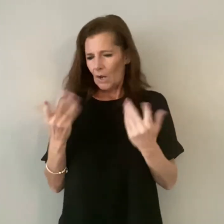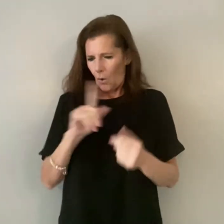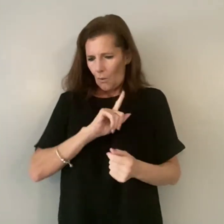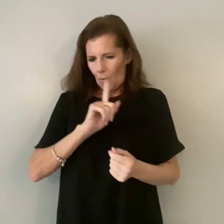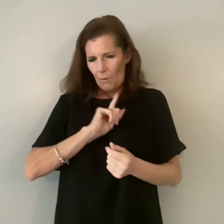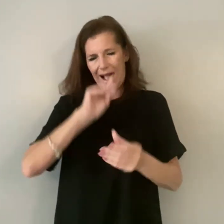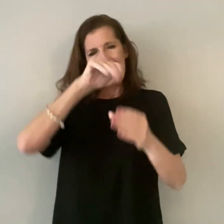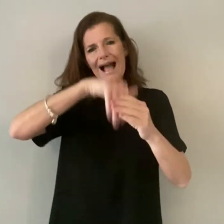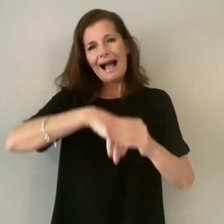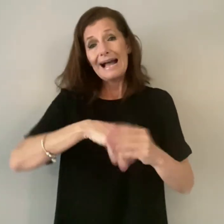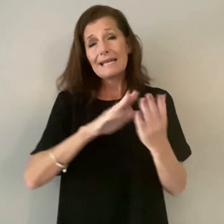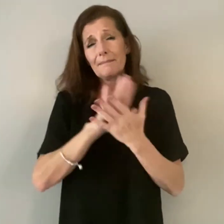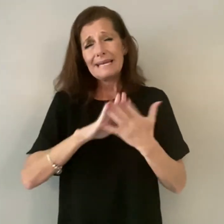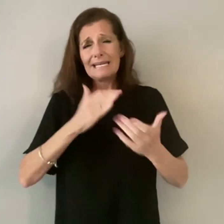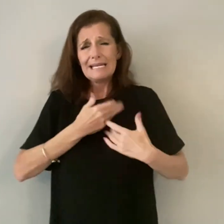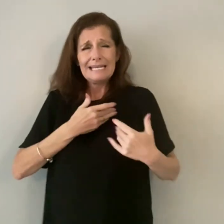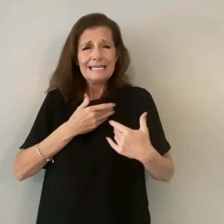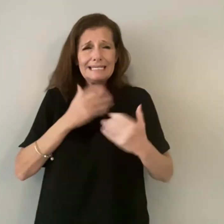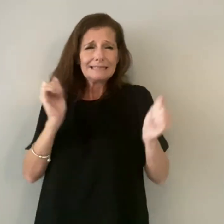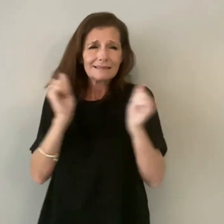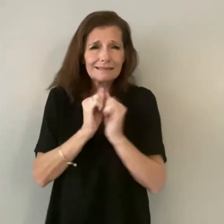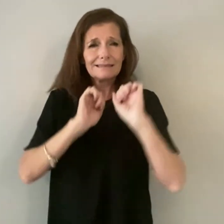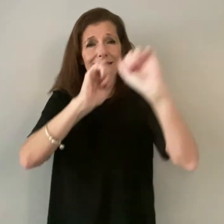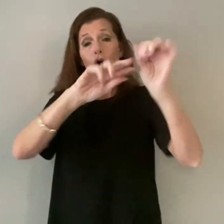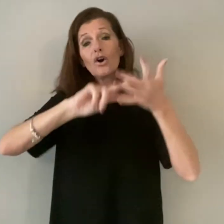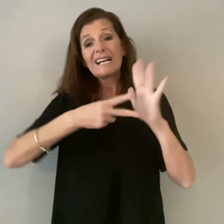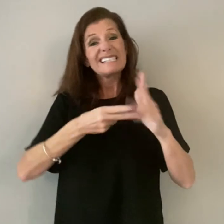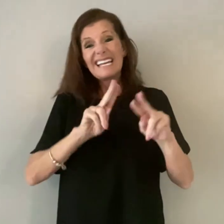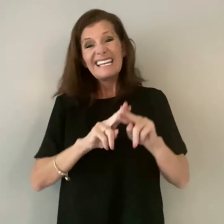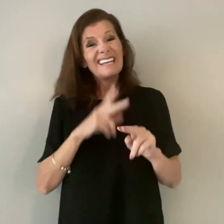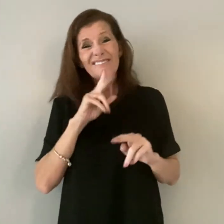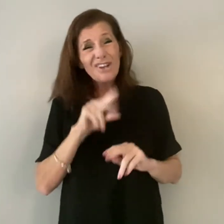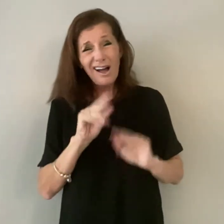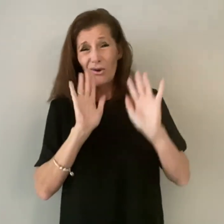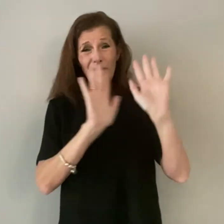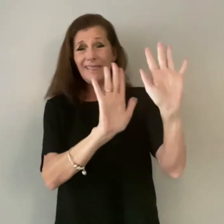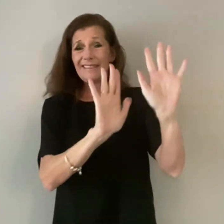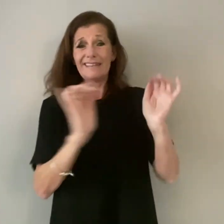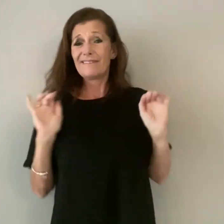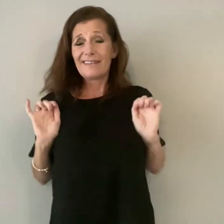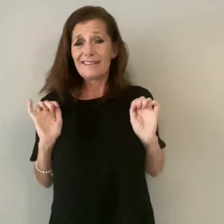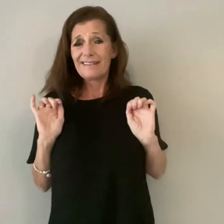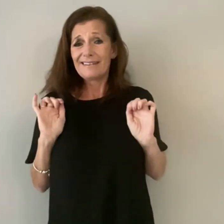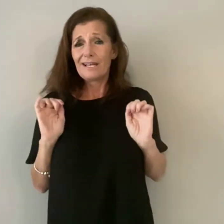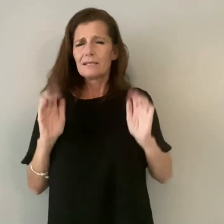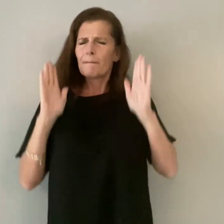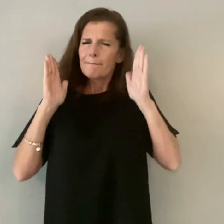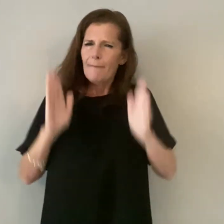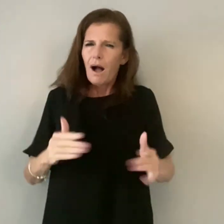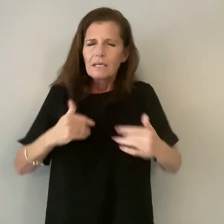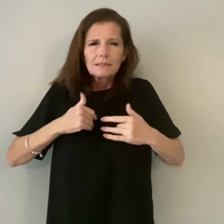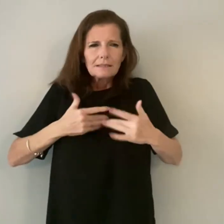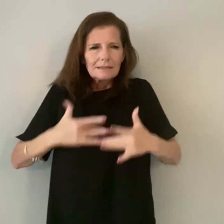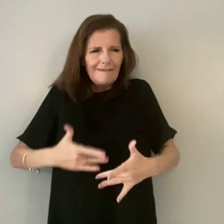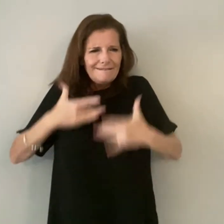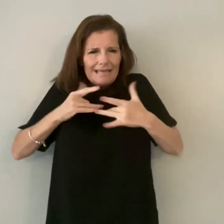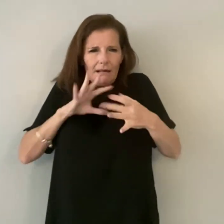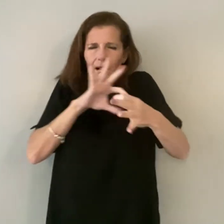am I driven by what the organization wants to do? And if you're not, there's no, don't go near it. You have to have that drive.